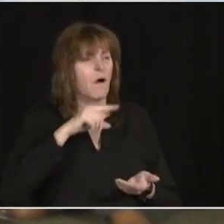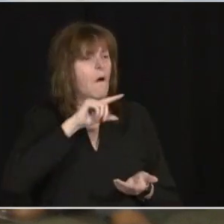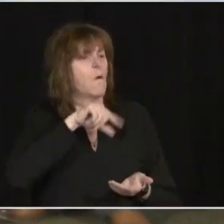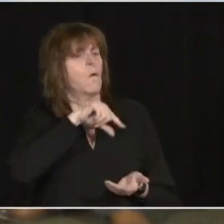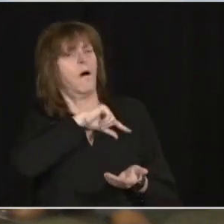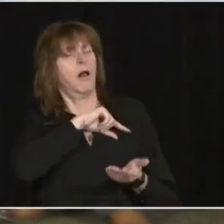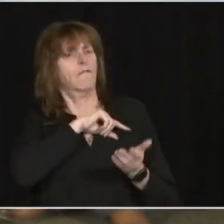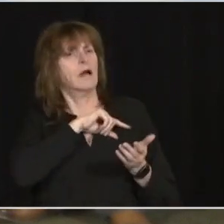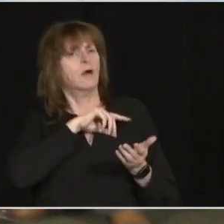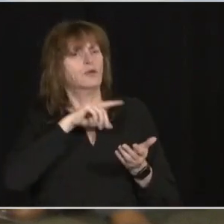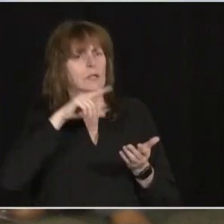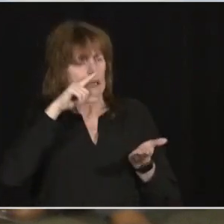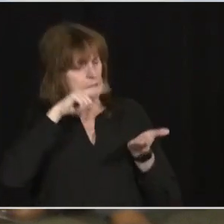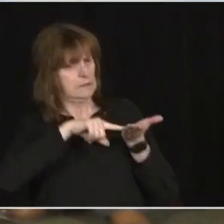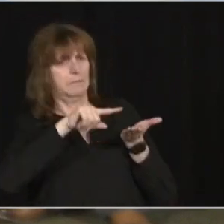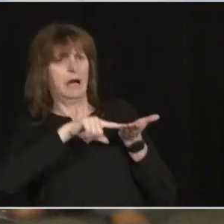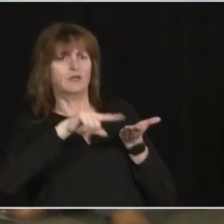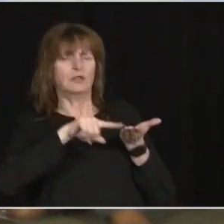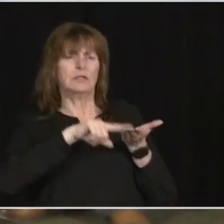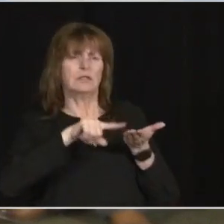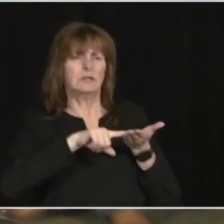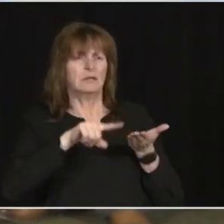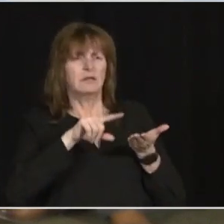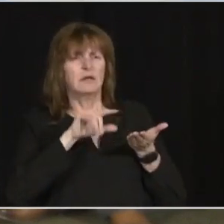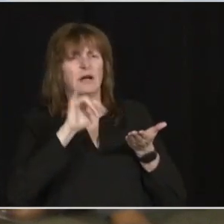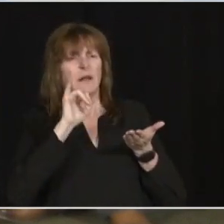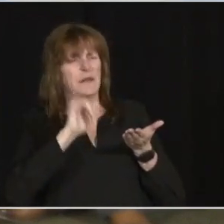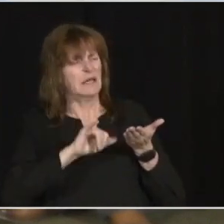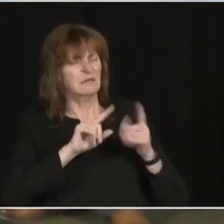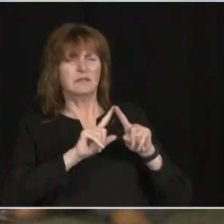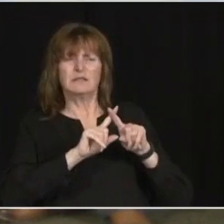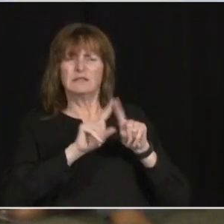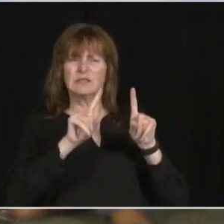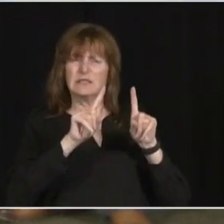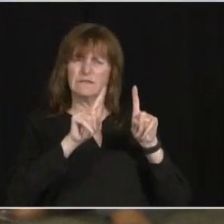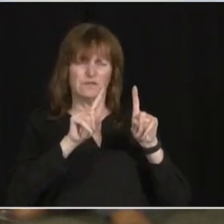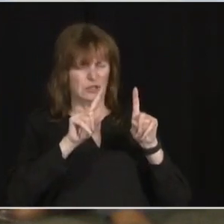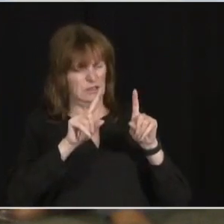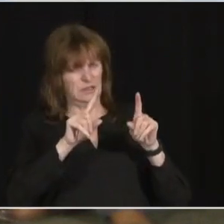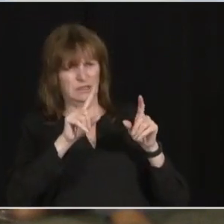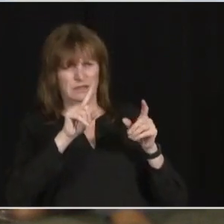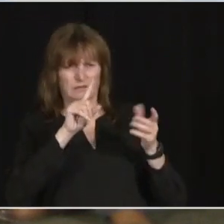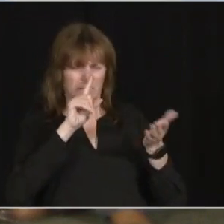cent of a different type of inspection. And we are doing every serious